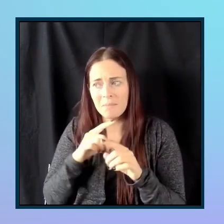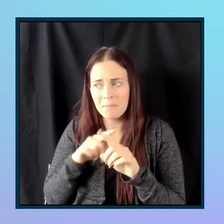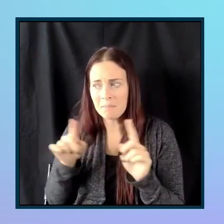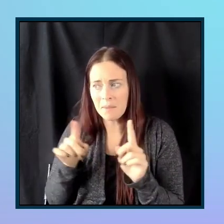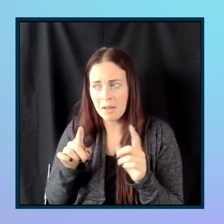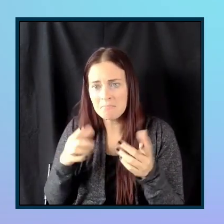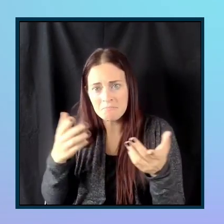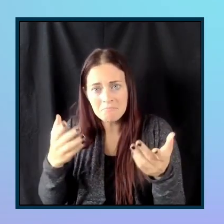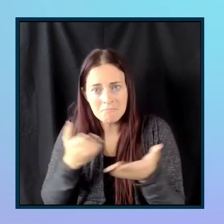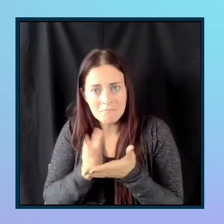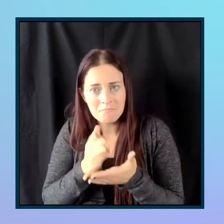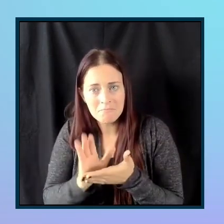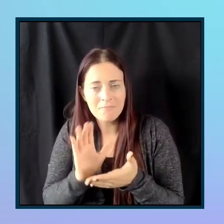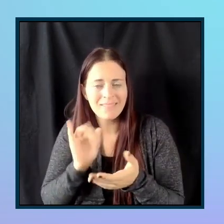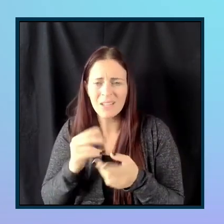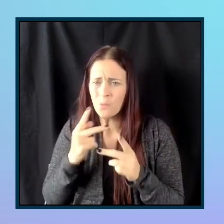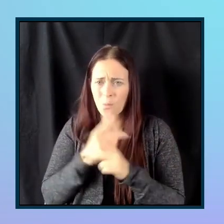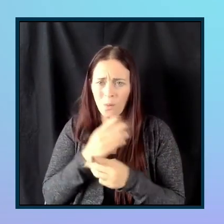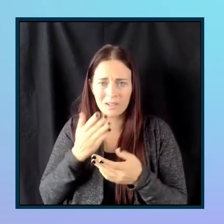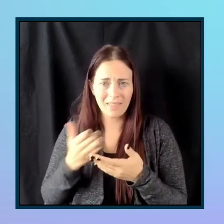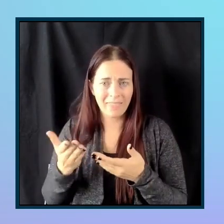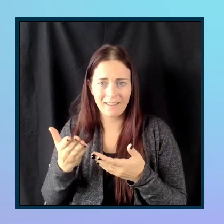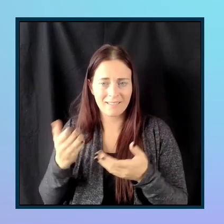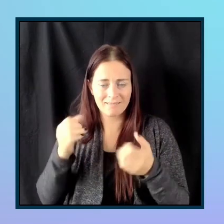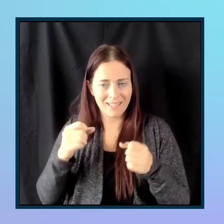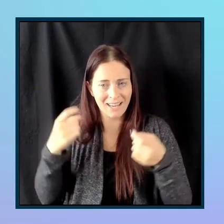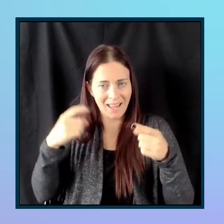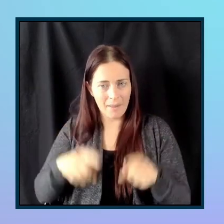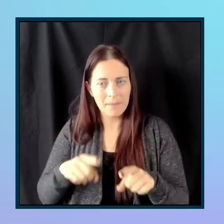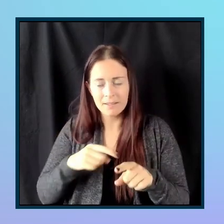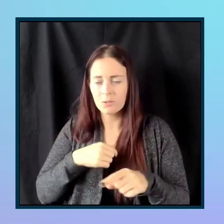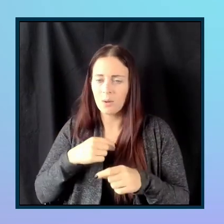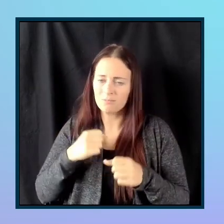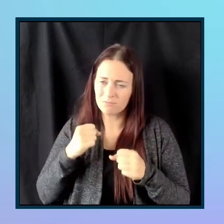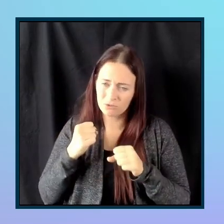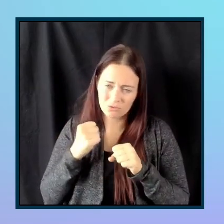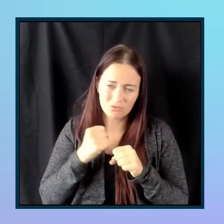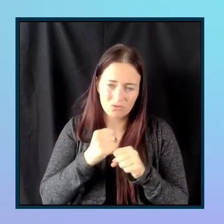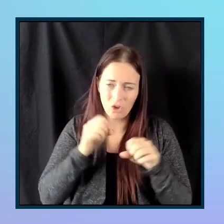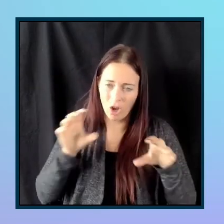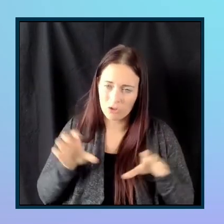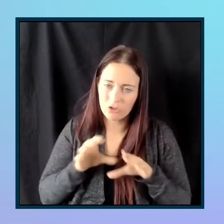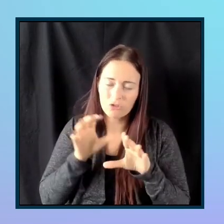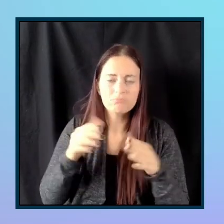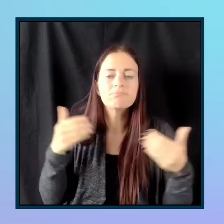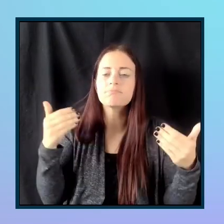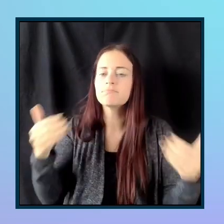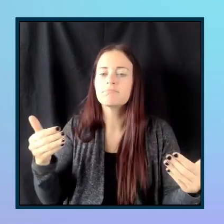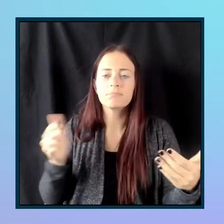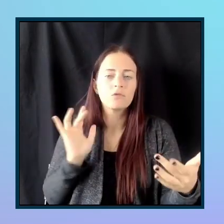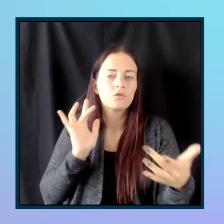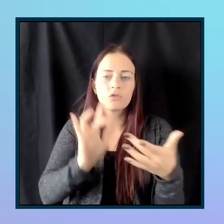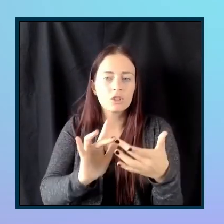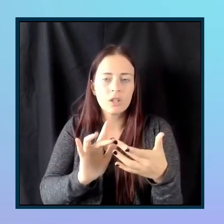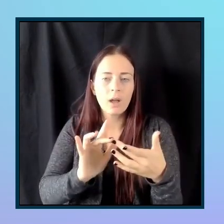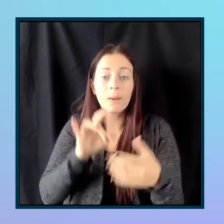so I highly encourage everyone and anyone to reach out. If you are specifically looking for a mentor,